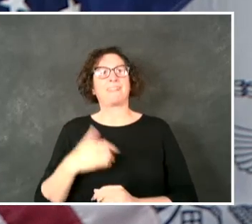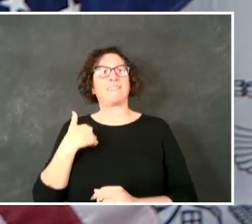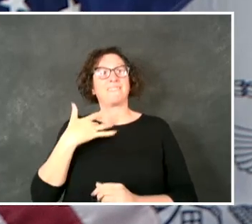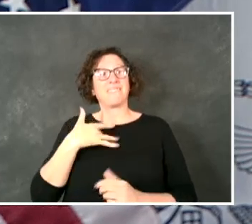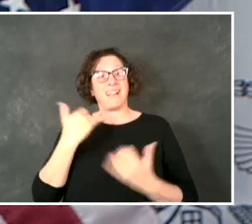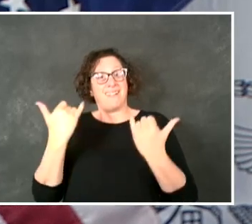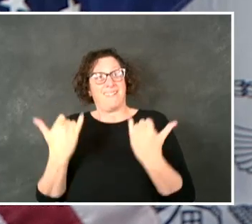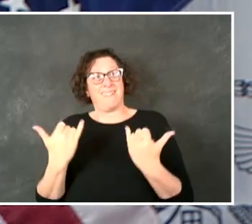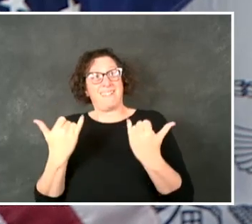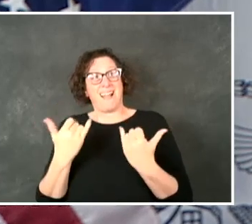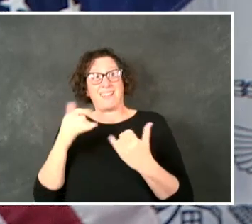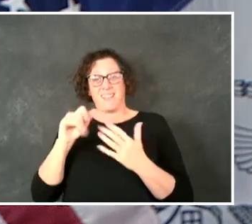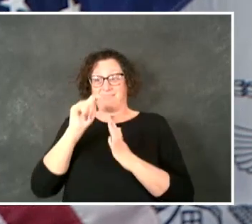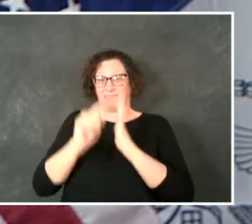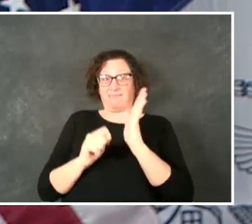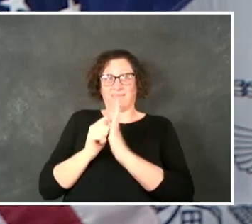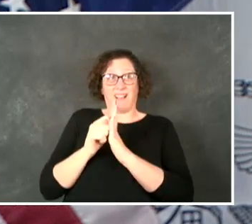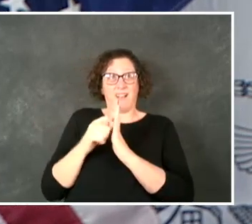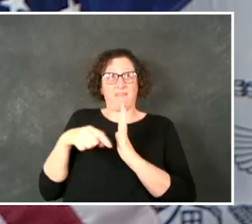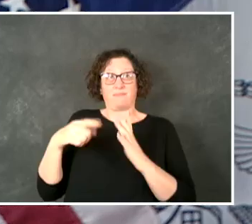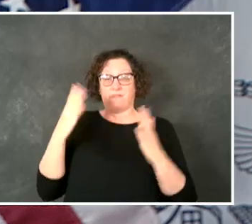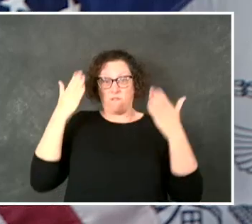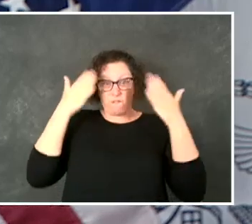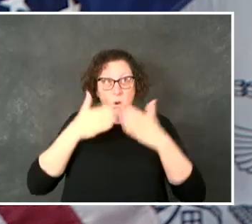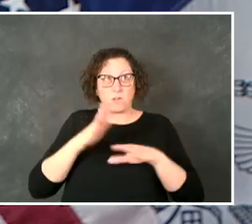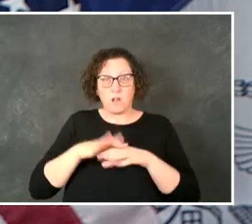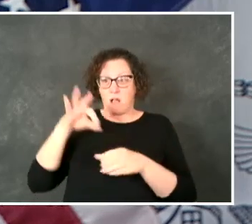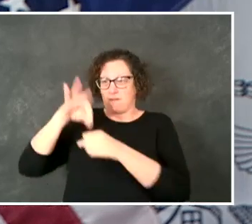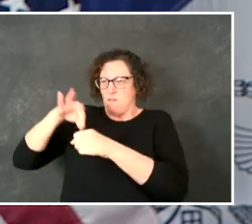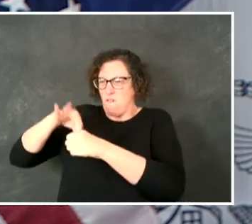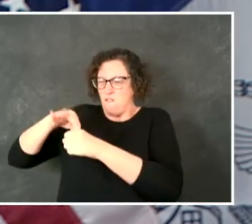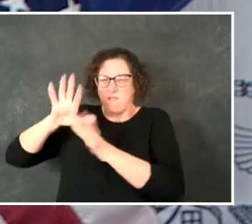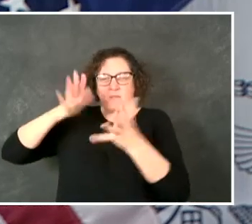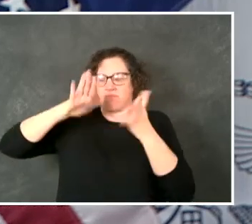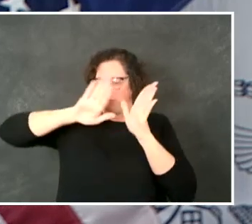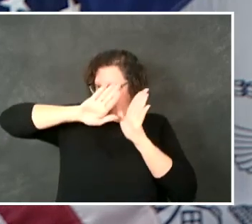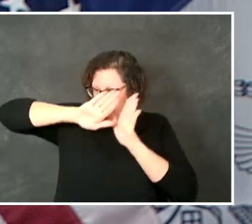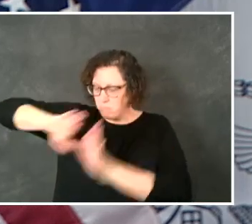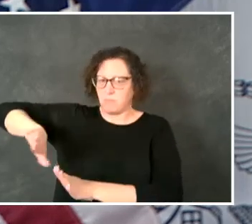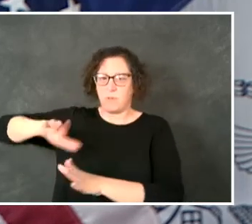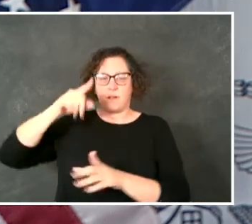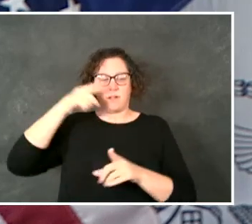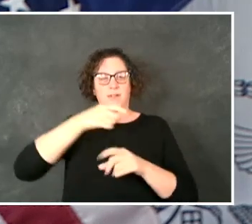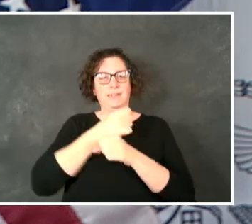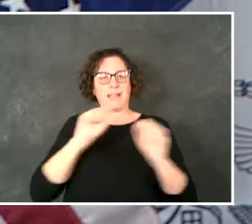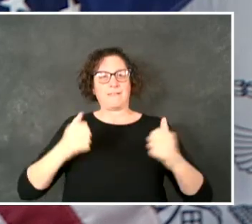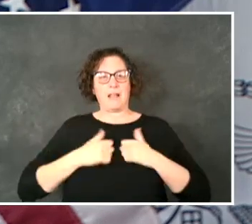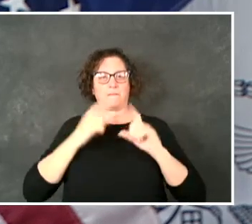KEEPING THE ELECTONI ACTIVITY TO A MINIMUM IN THIS ENVIRONMENT MAKS ESNSEE.